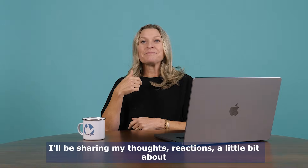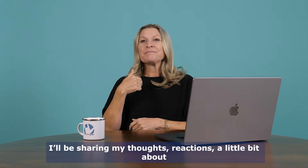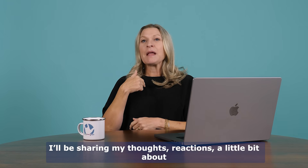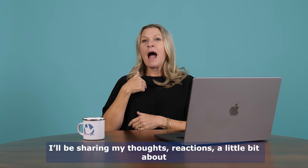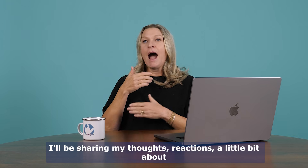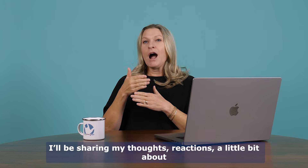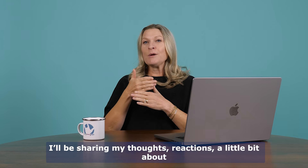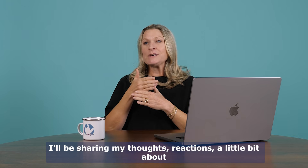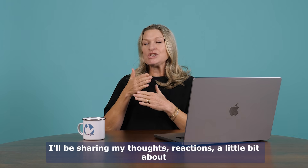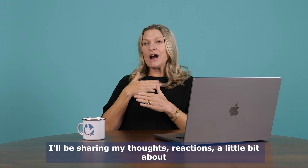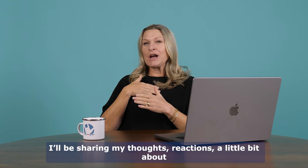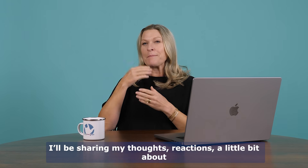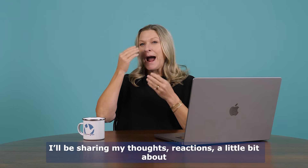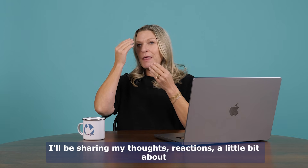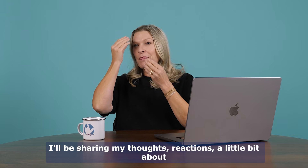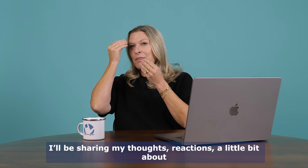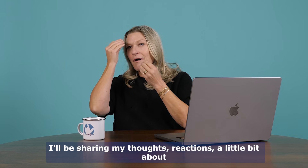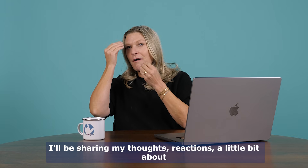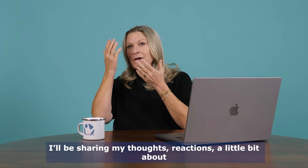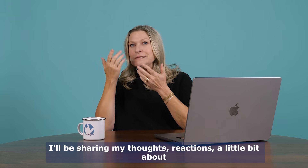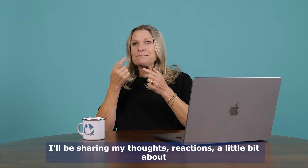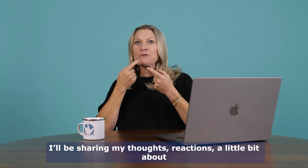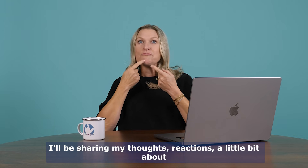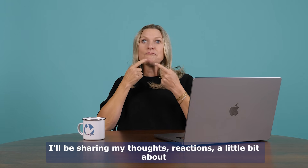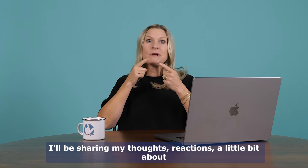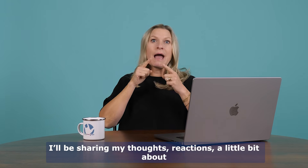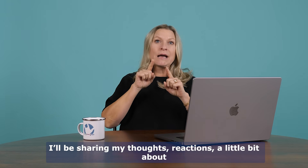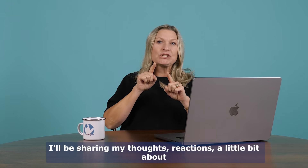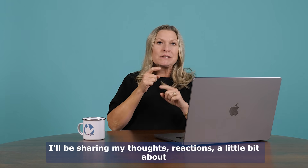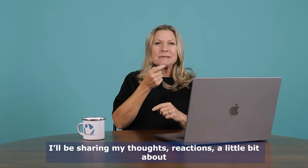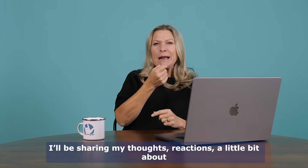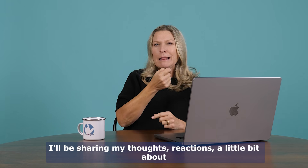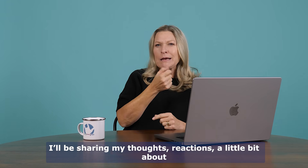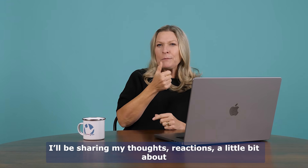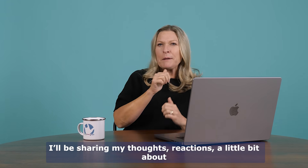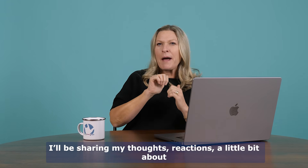I’ll be sharing my thoughts, reactions, a little bit about